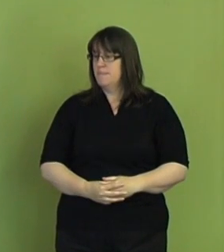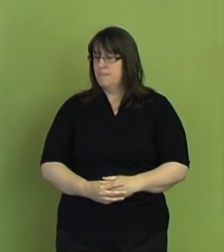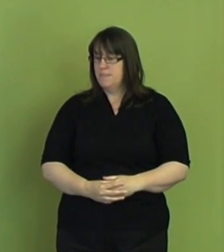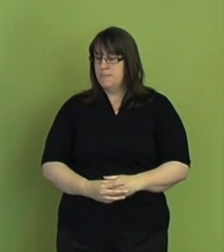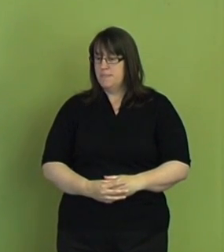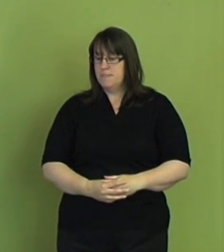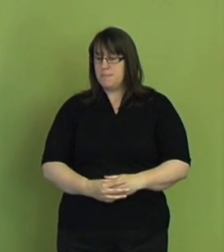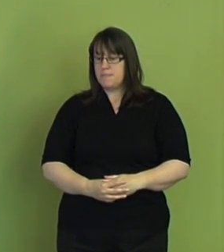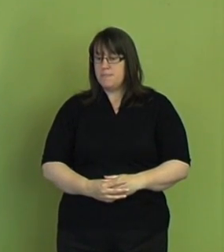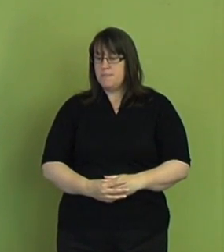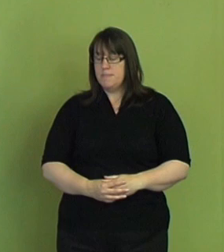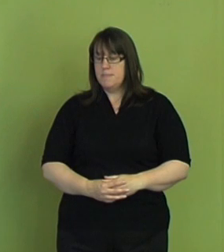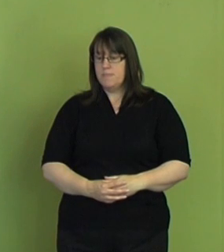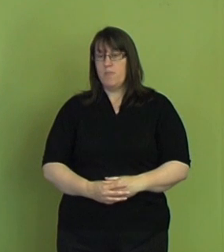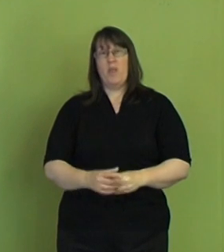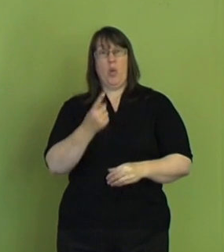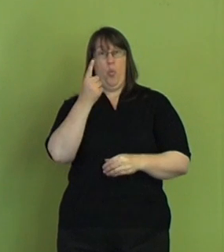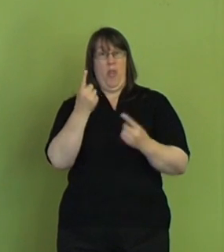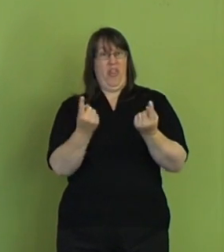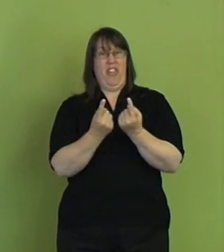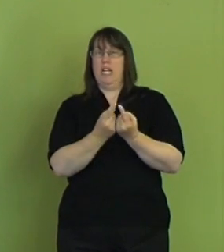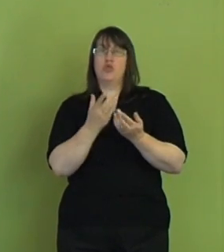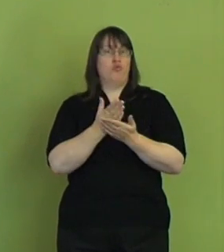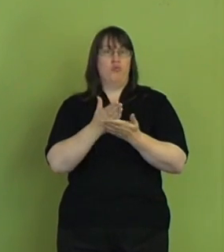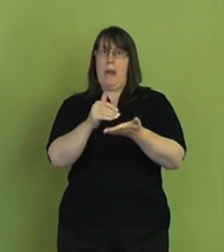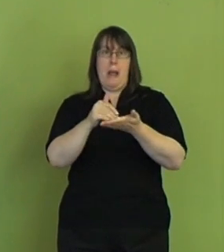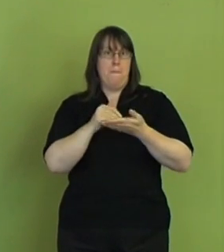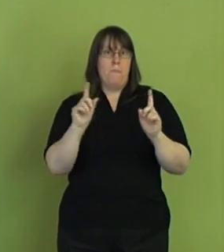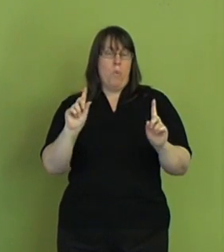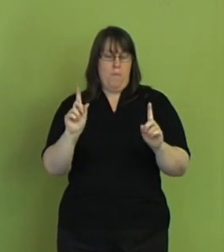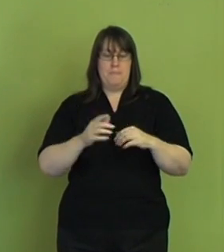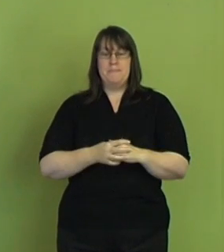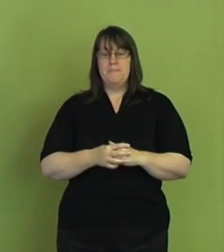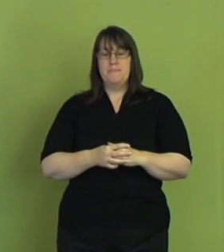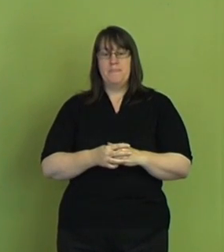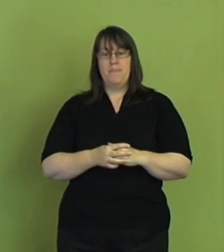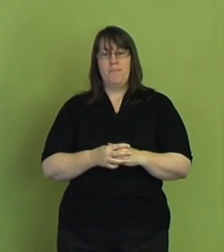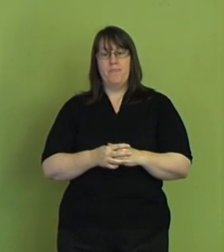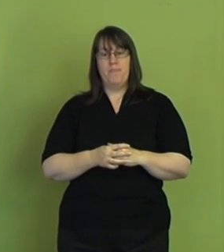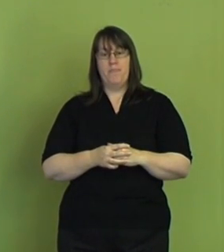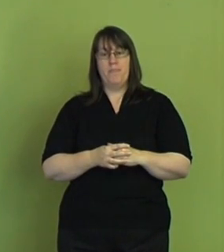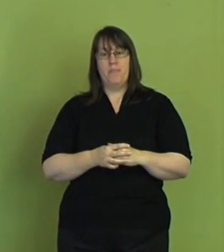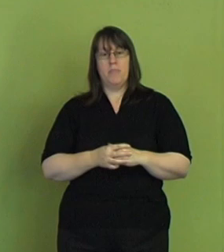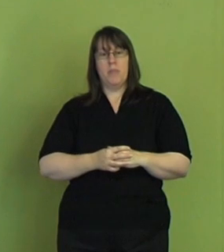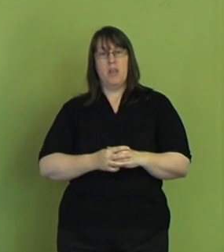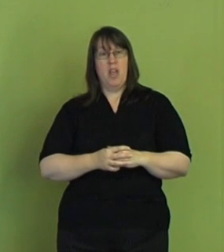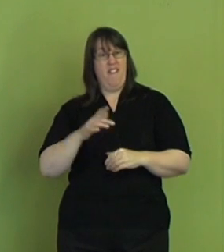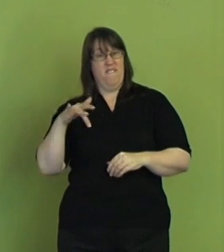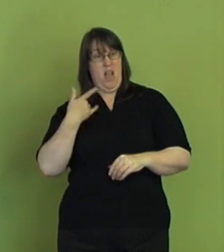One thing that is really unhelpful is to expect people not to experience